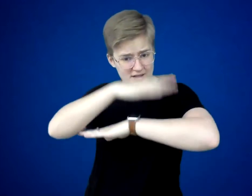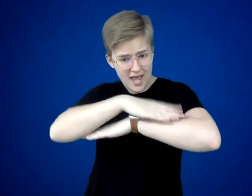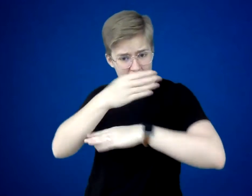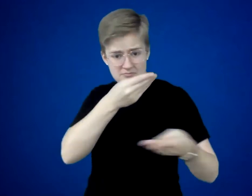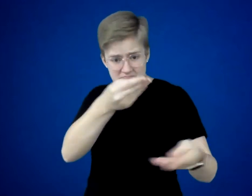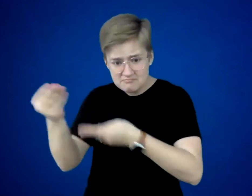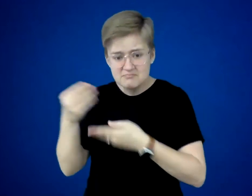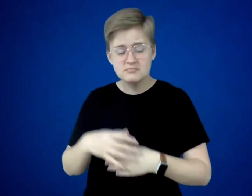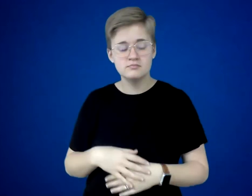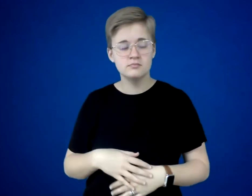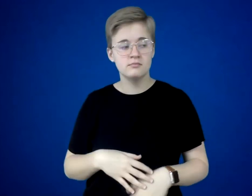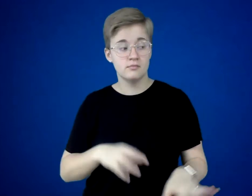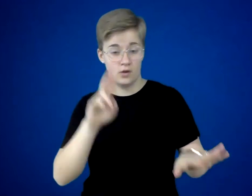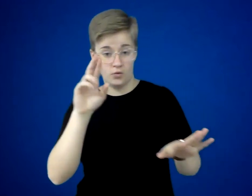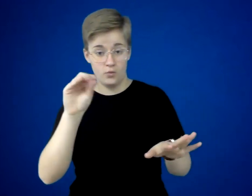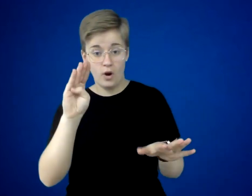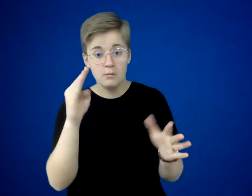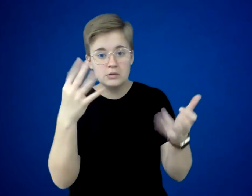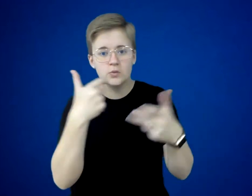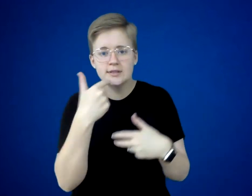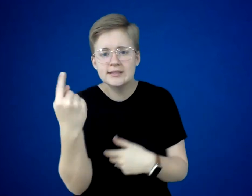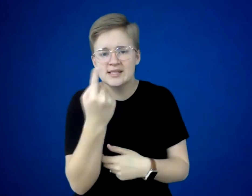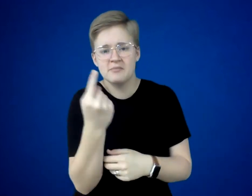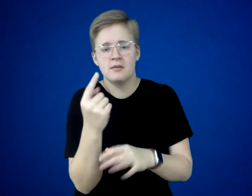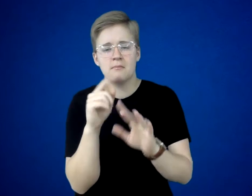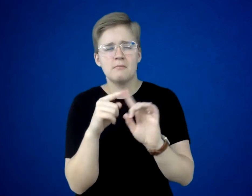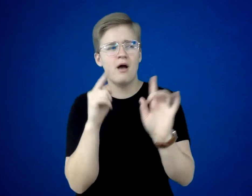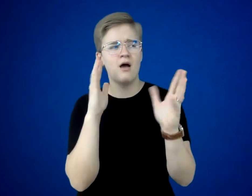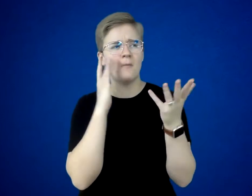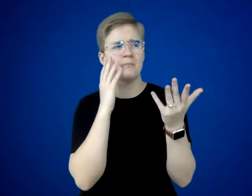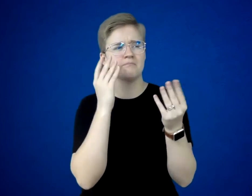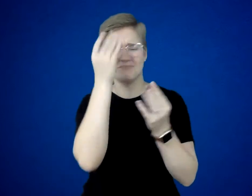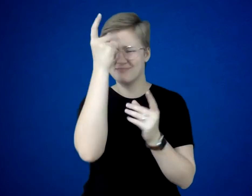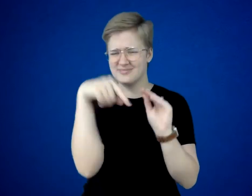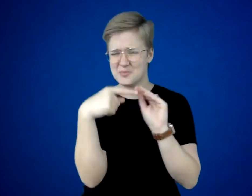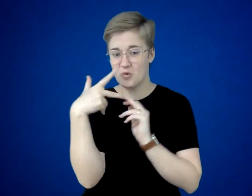Rob wanted to say something, but then he thought of Beauchamp and held his tongue.